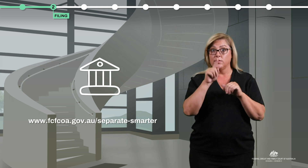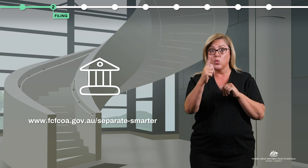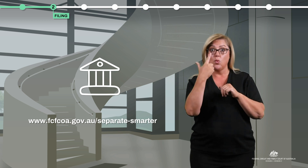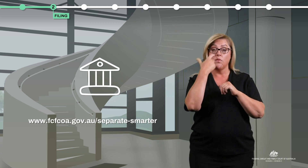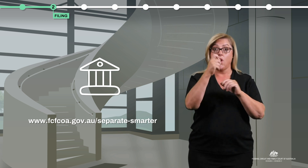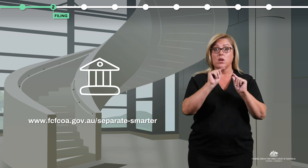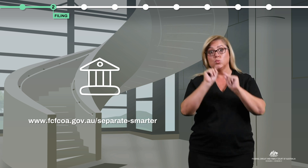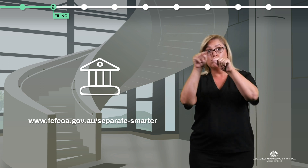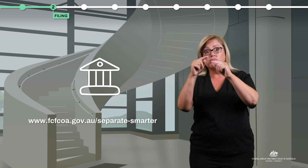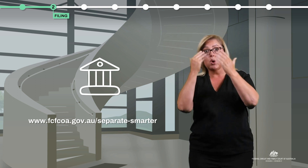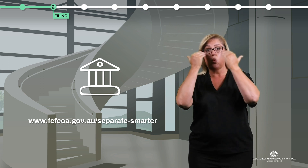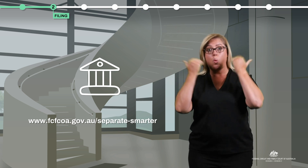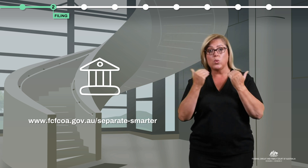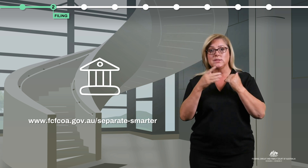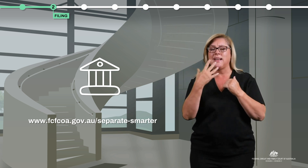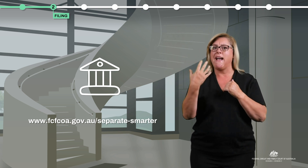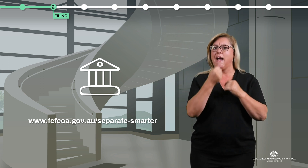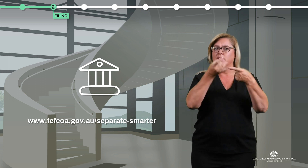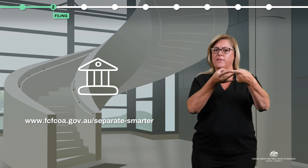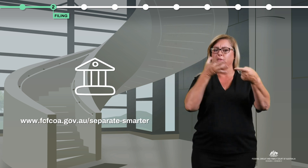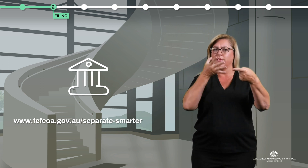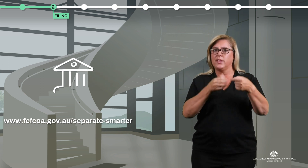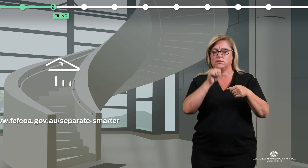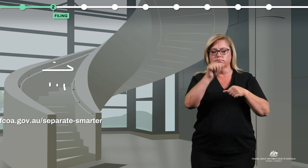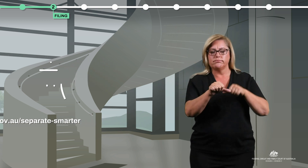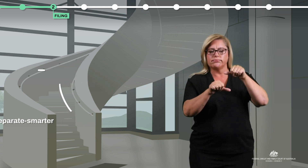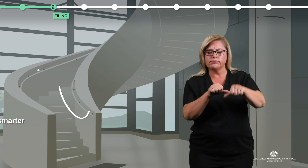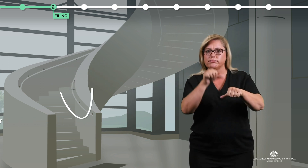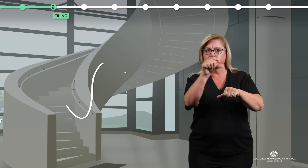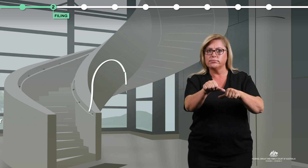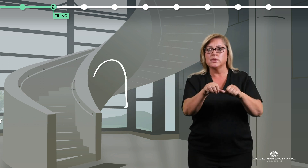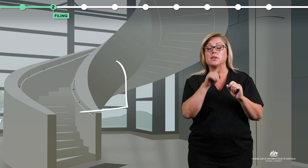But if you do find yourself at Court, there are certain steps you will need to take